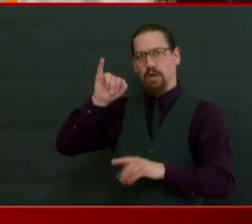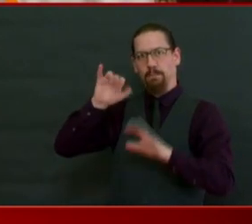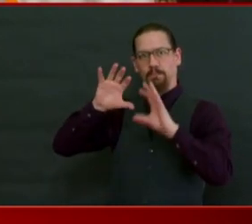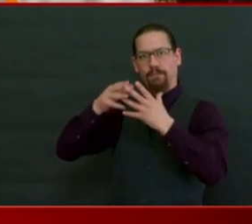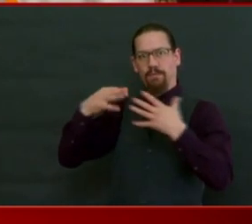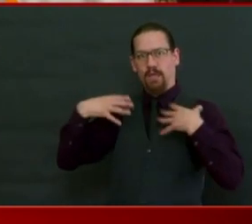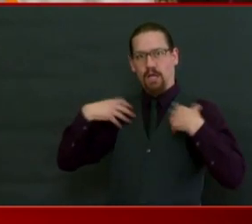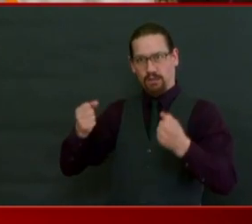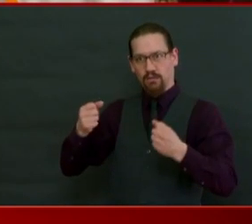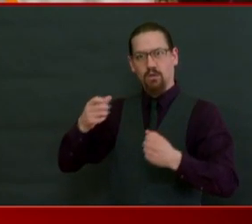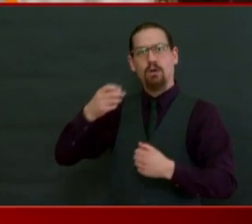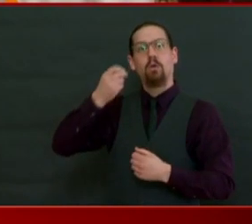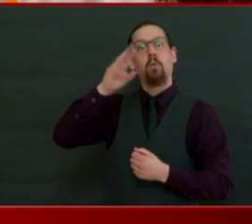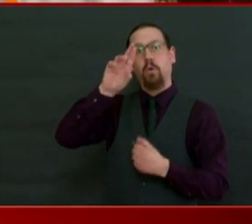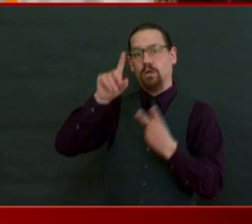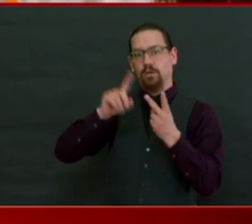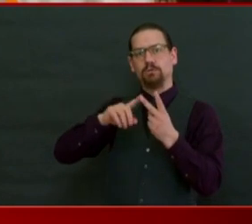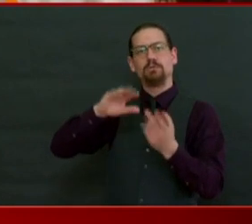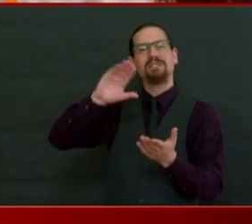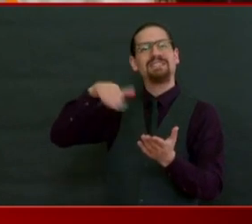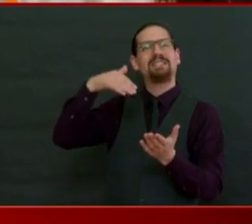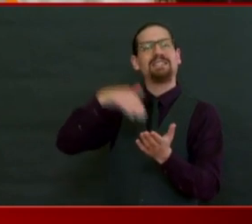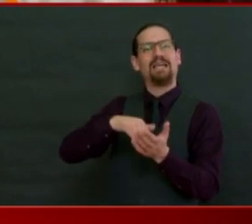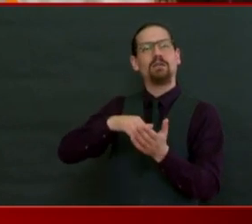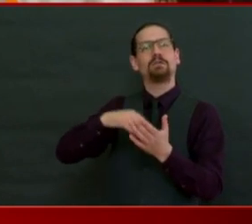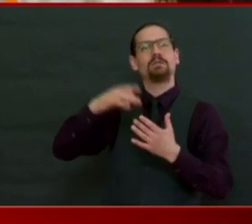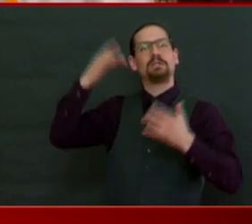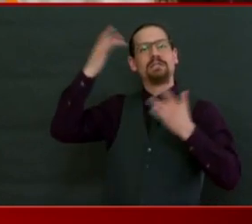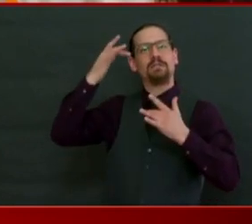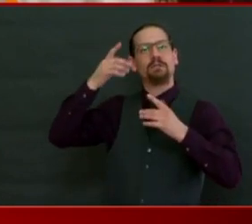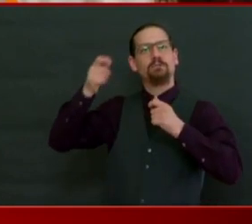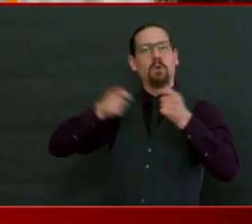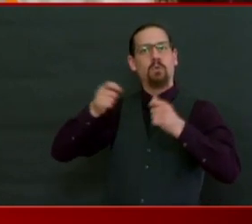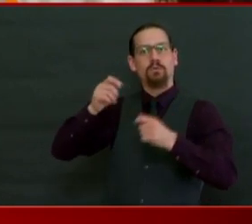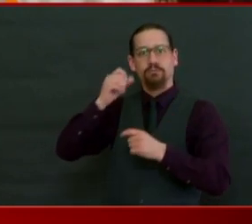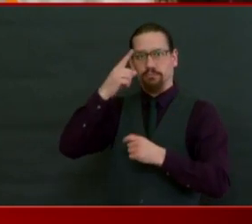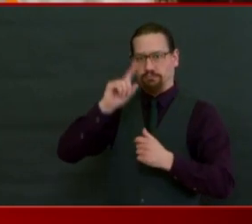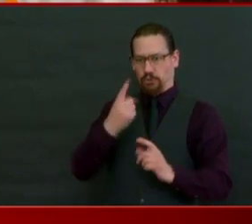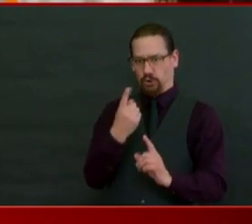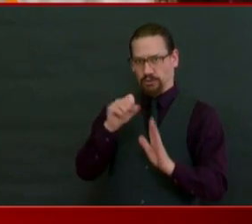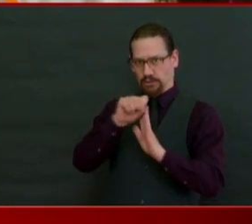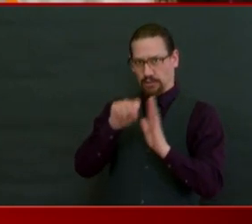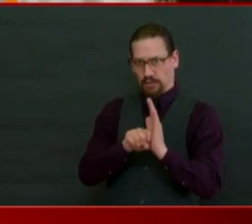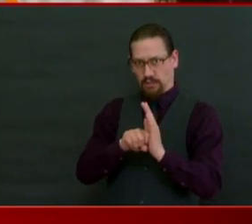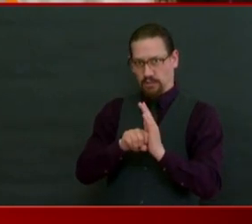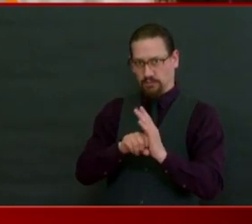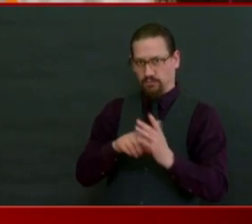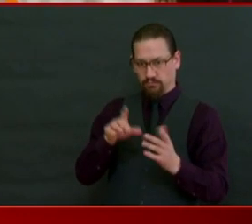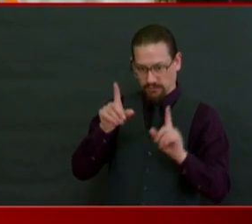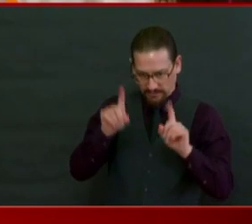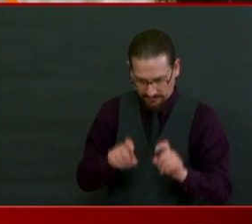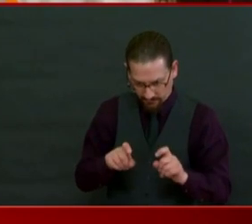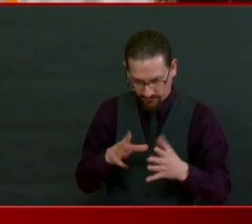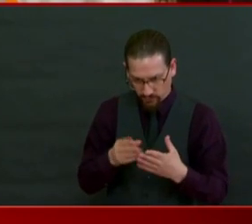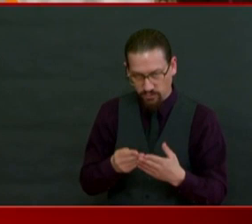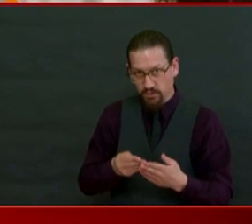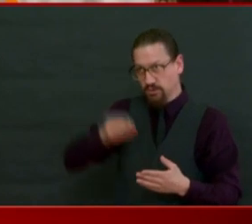HEALTH LABORATORIES WHO DID GREAT WORK GETTING IT GOING. THE CDC WAS REPEATING THE SAME